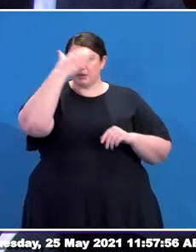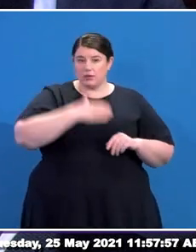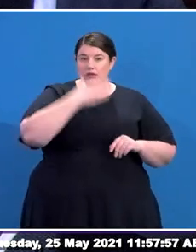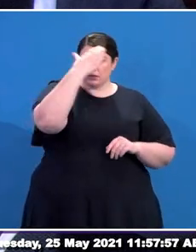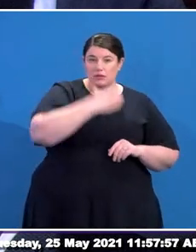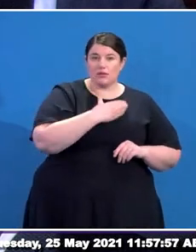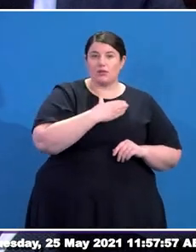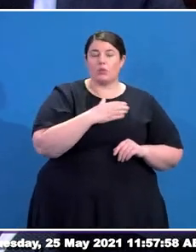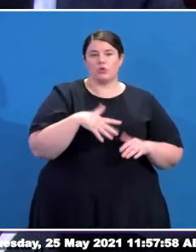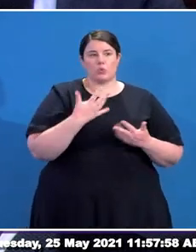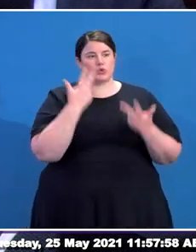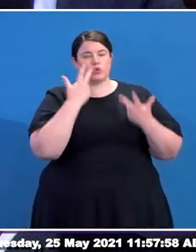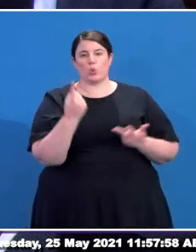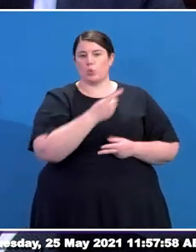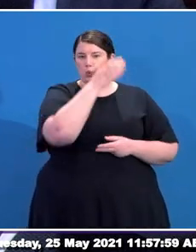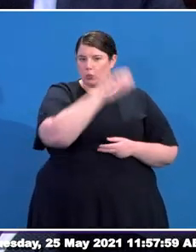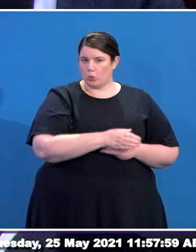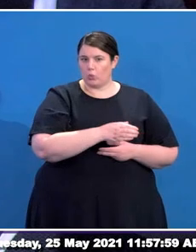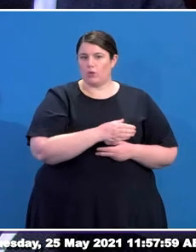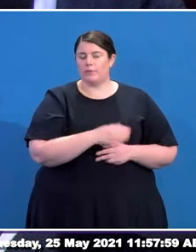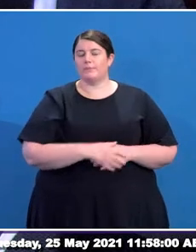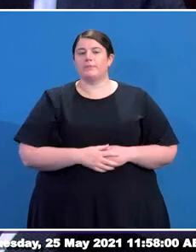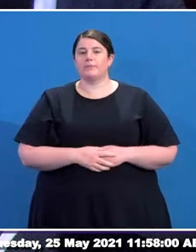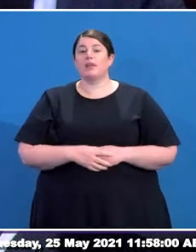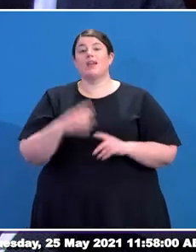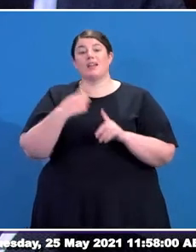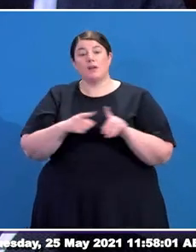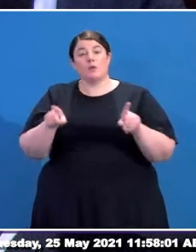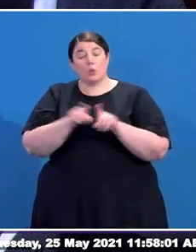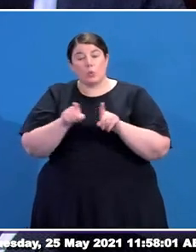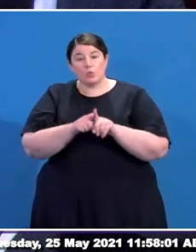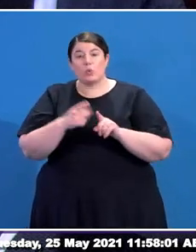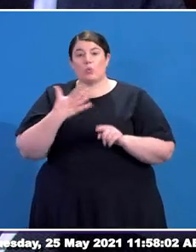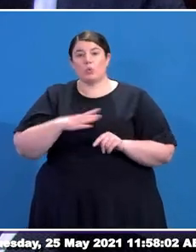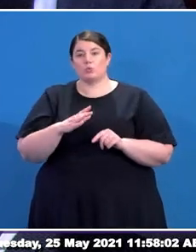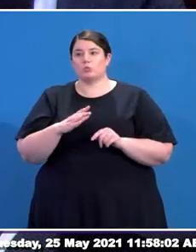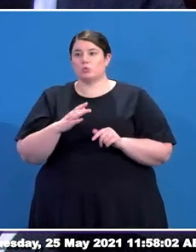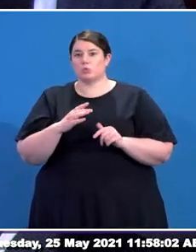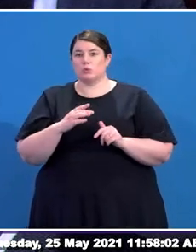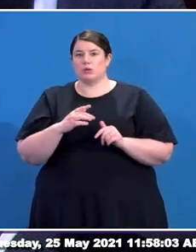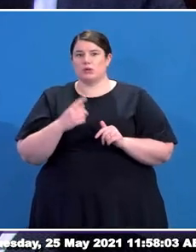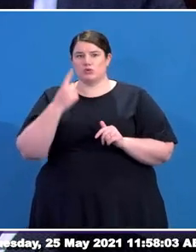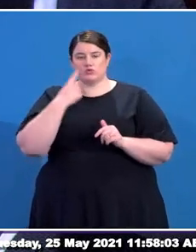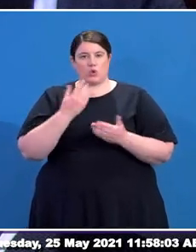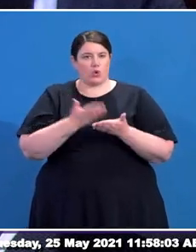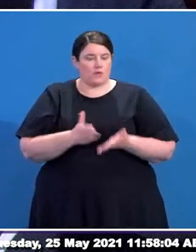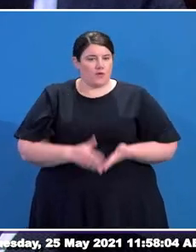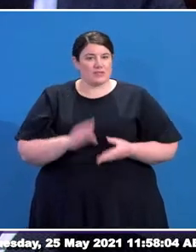not disclose their identities. And also trying to manage the names of people. So you will hear a beep.